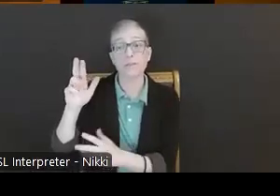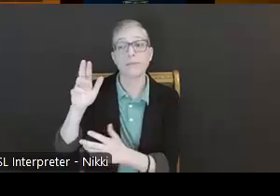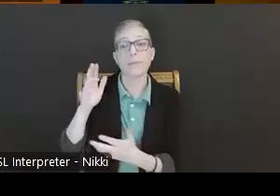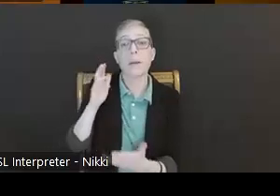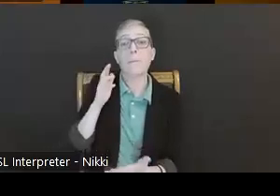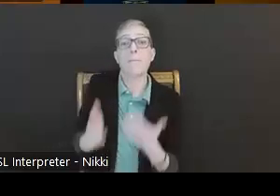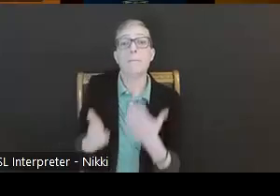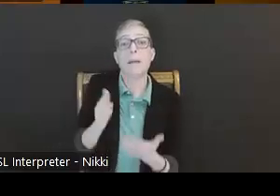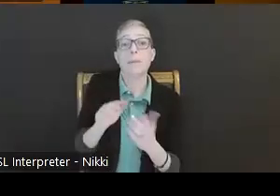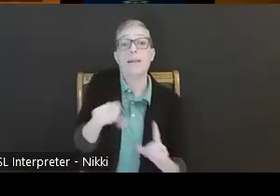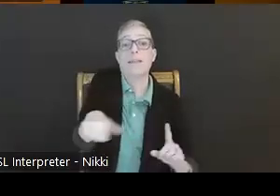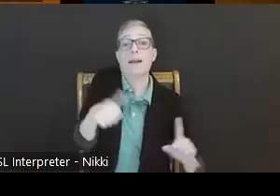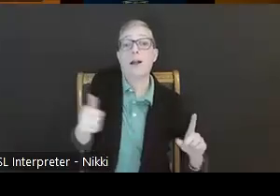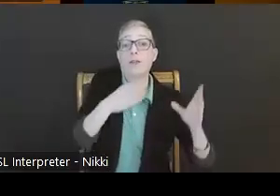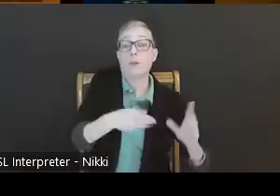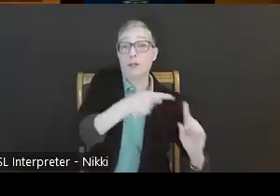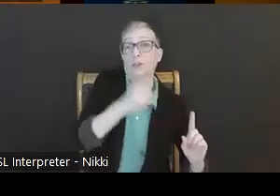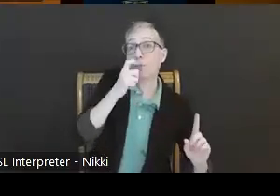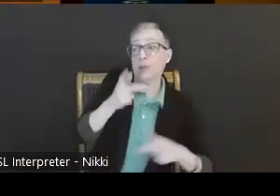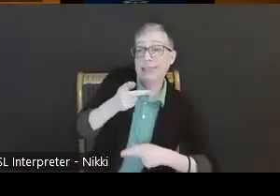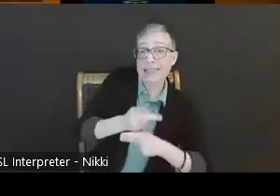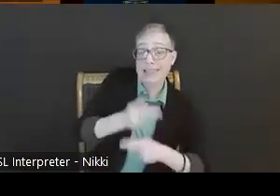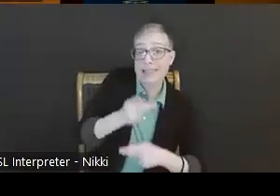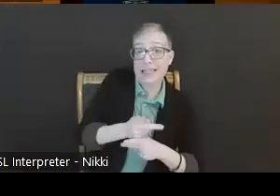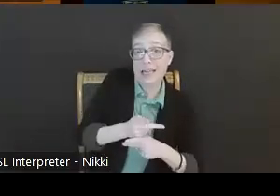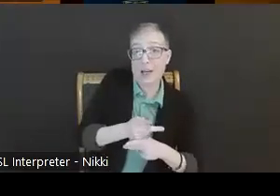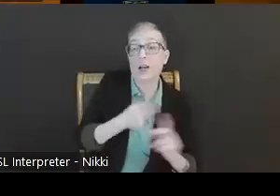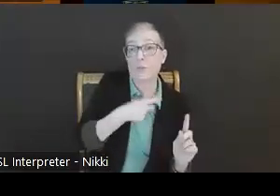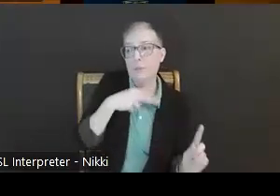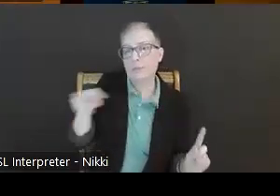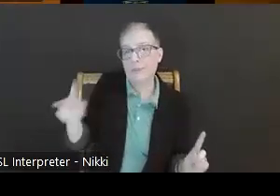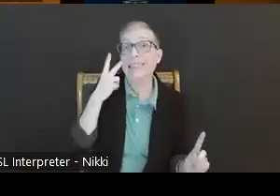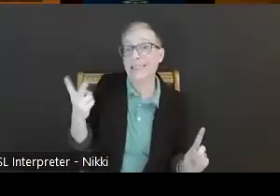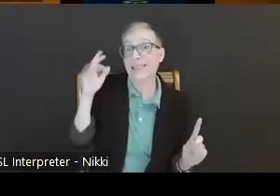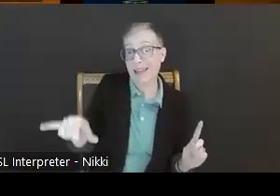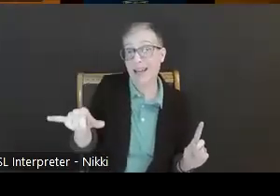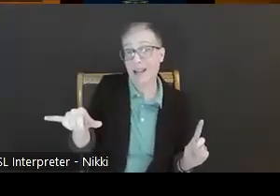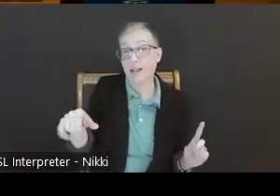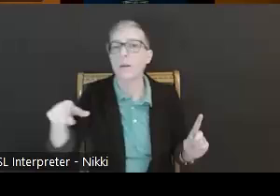die and have have it end date to their life and with that a loss of control perhaps and not being